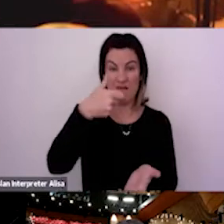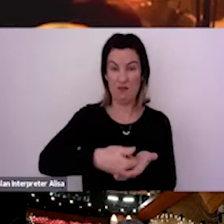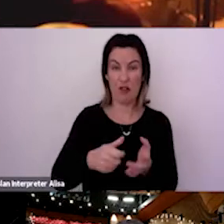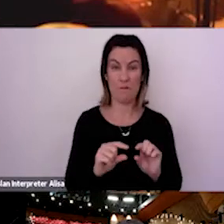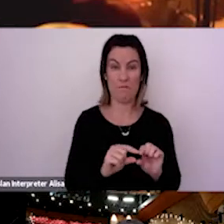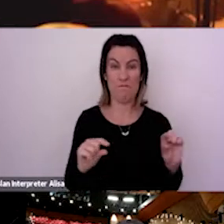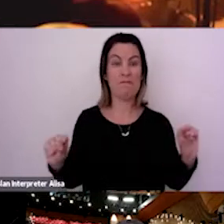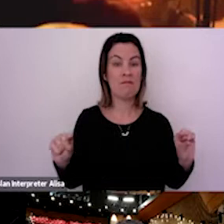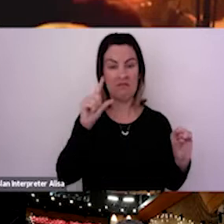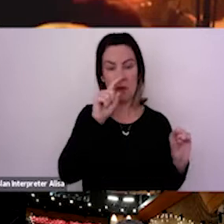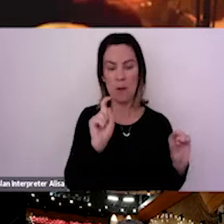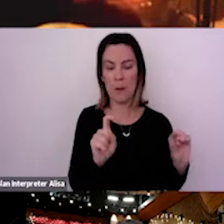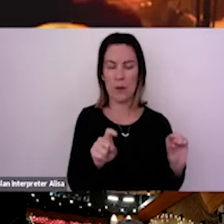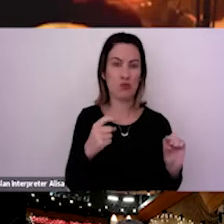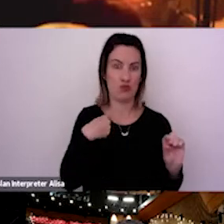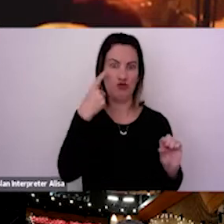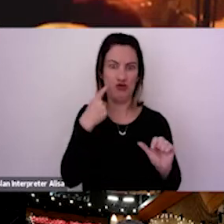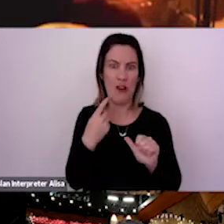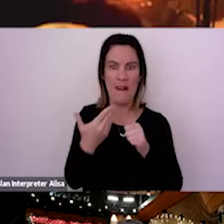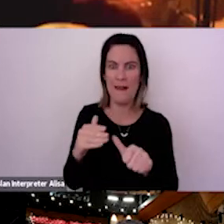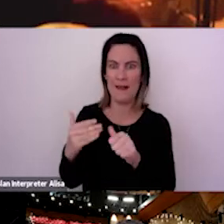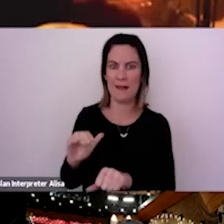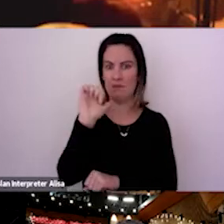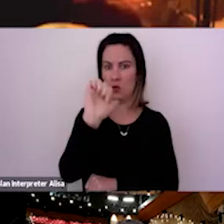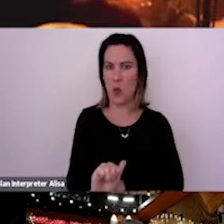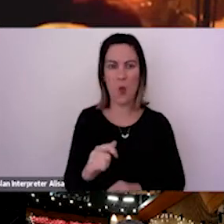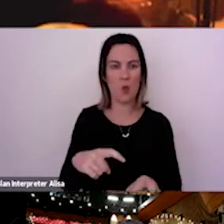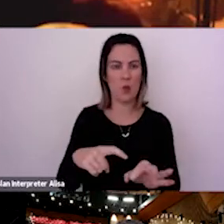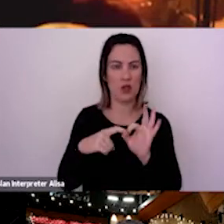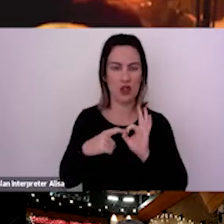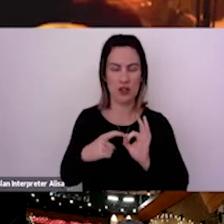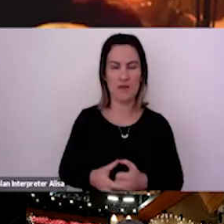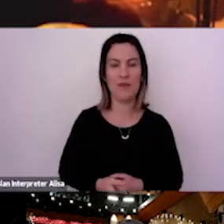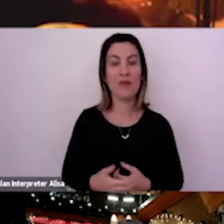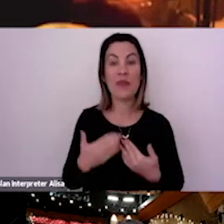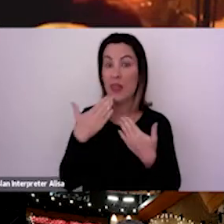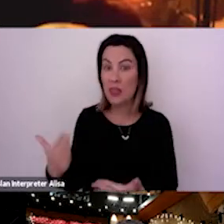get to as many as -- down the bottom there and we will get to as many as we can. I would like to well come Alis a and Nicole who are